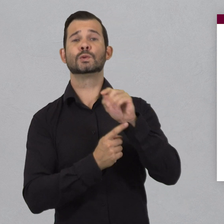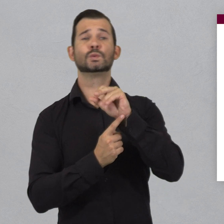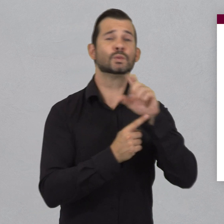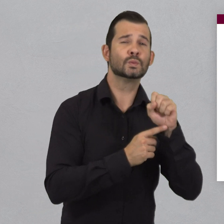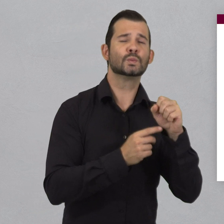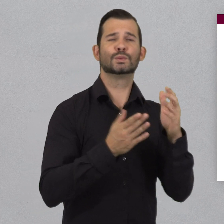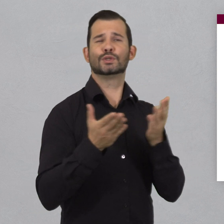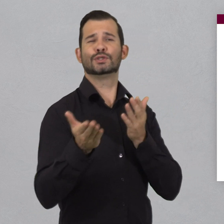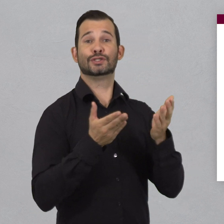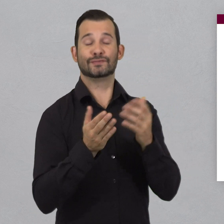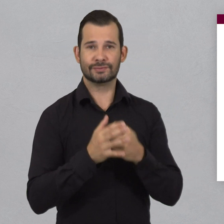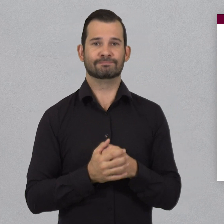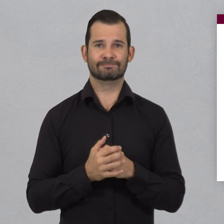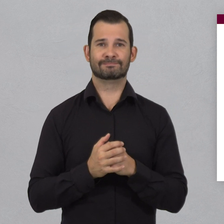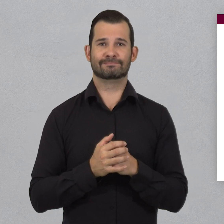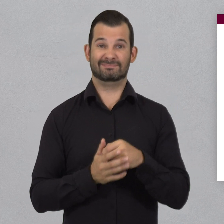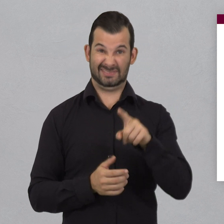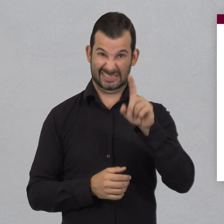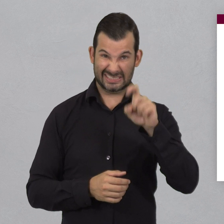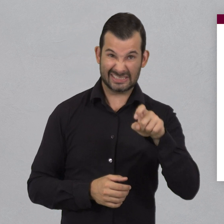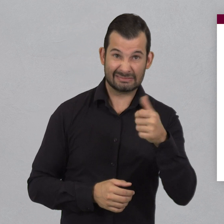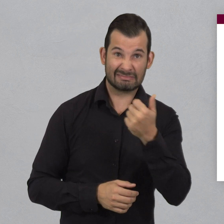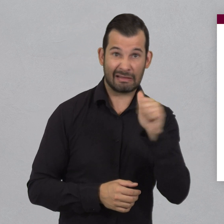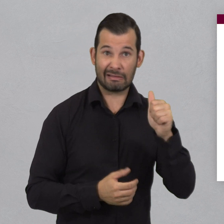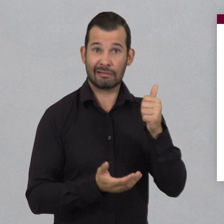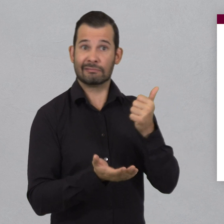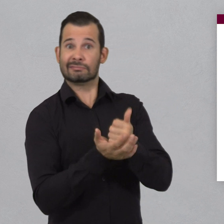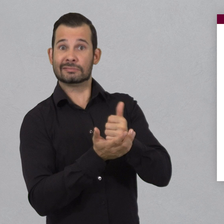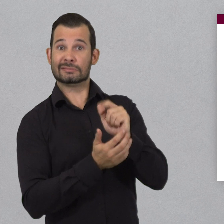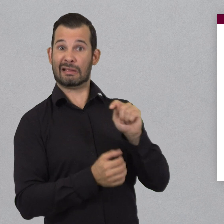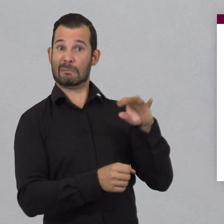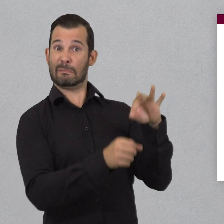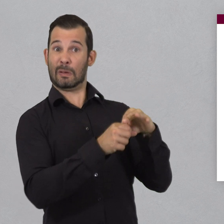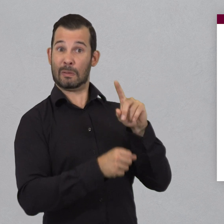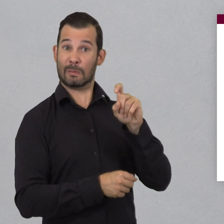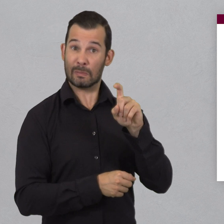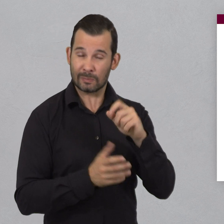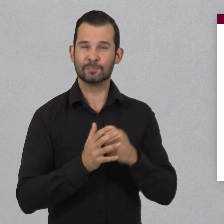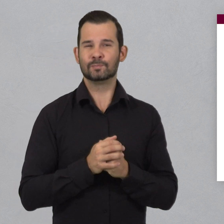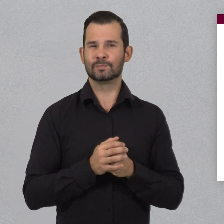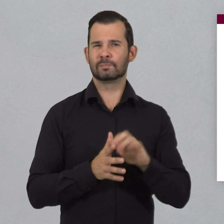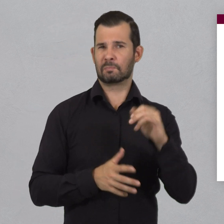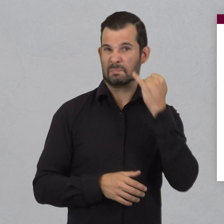Accessibility tools and services Will you need any assistance at the polls?